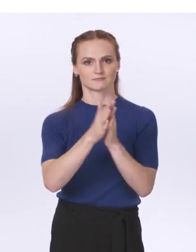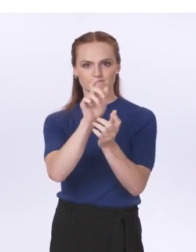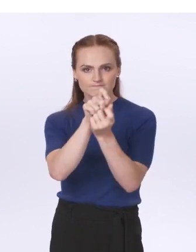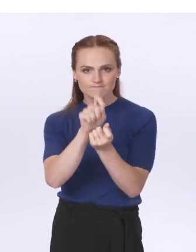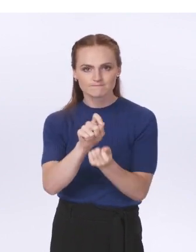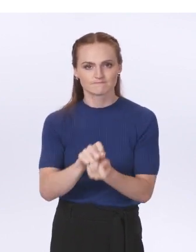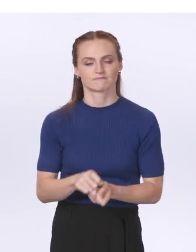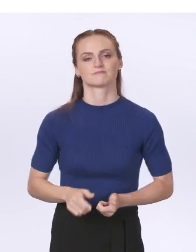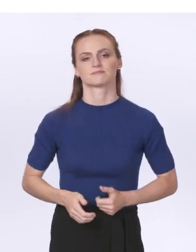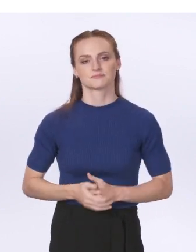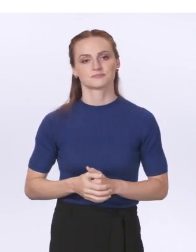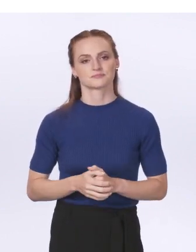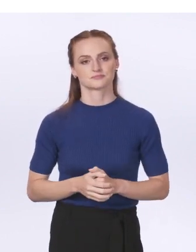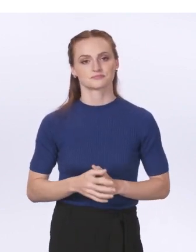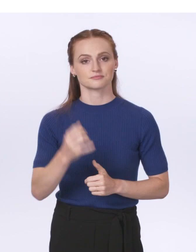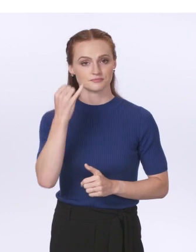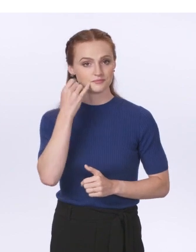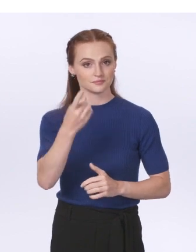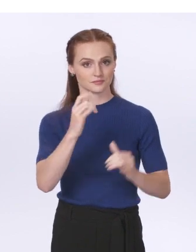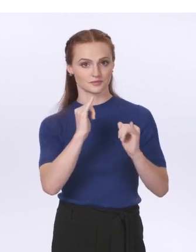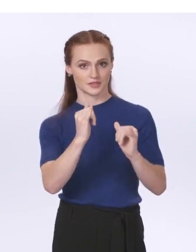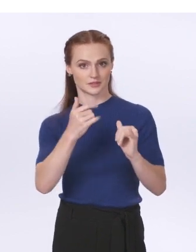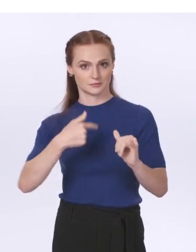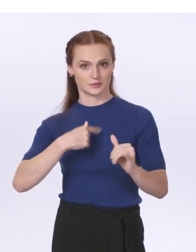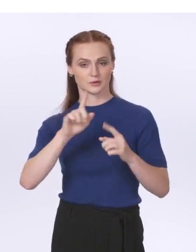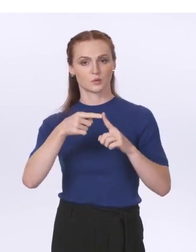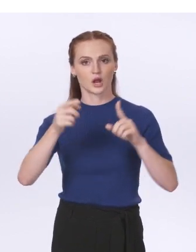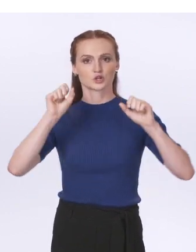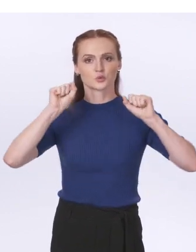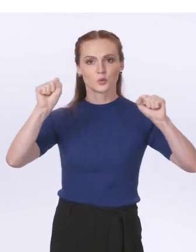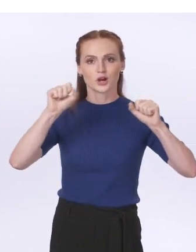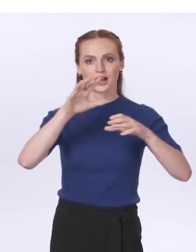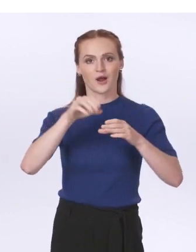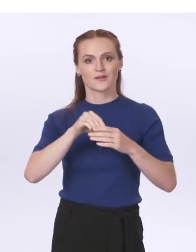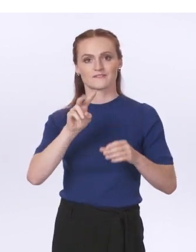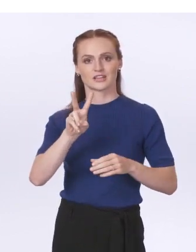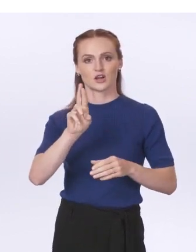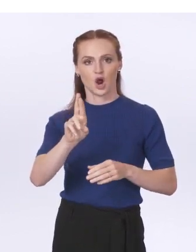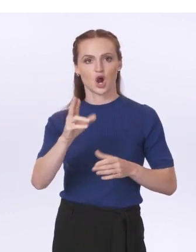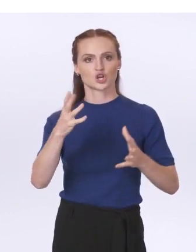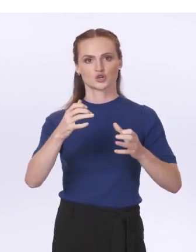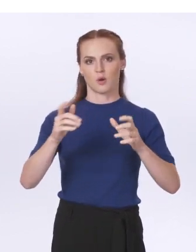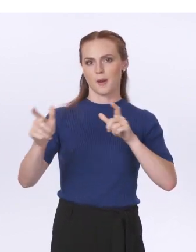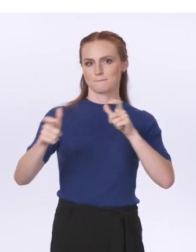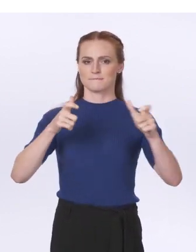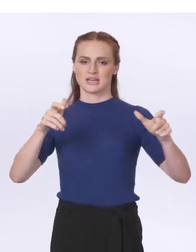If you're like me, when you work out in VR, you want to have big movements with your body.